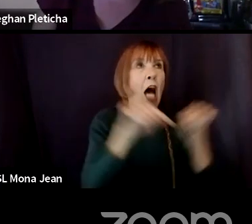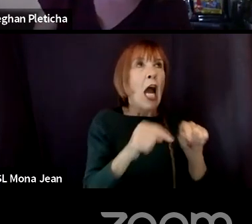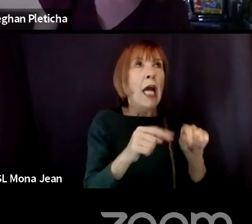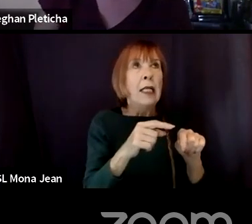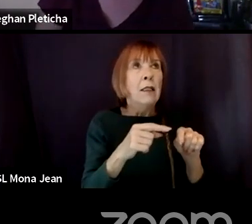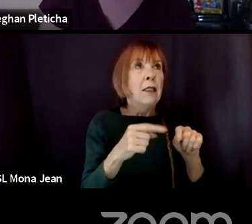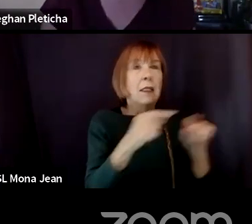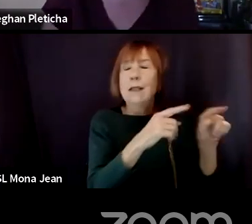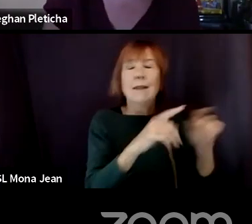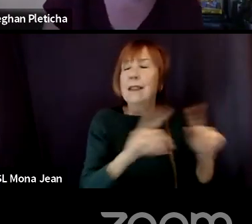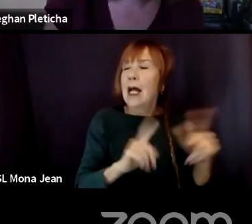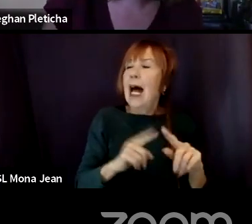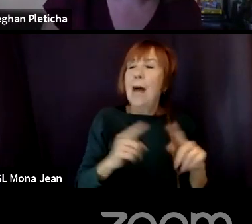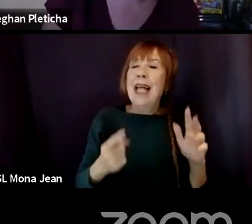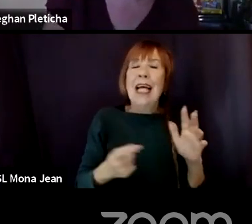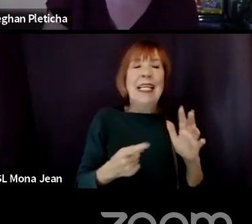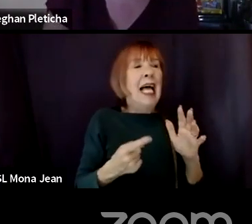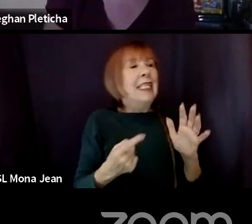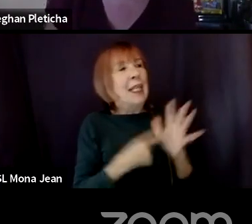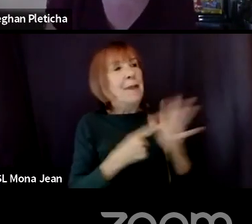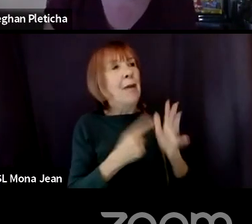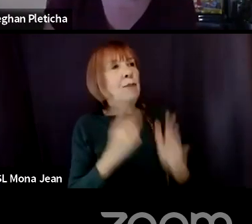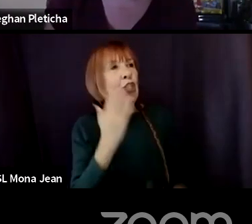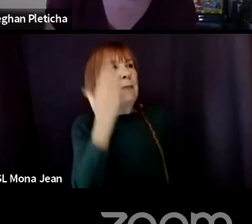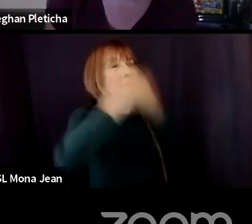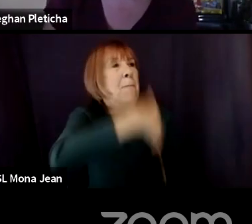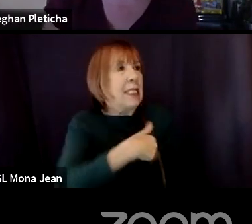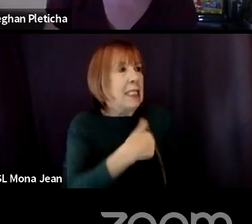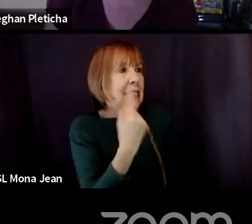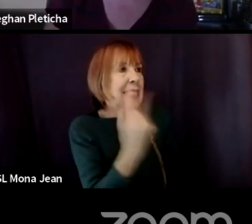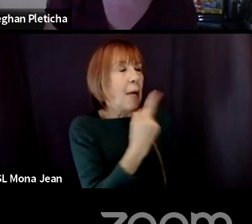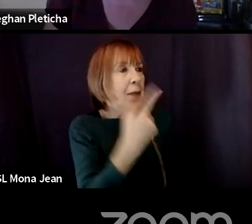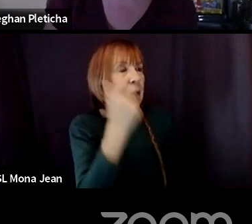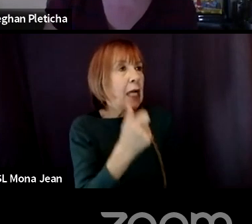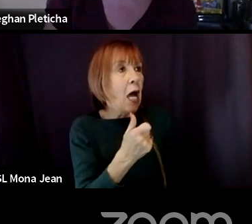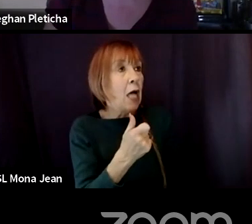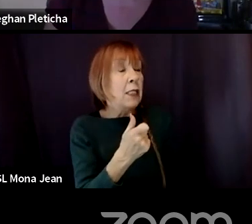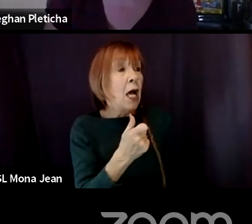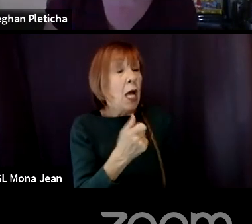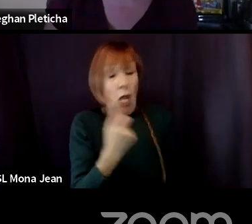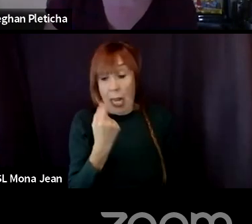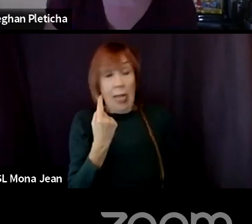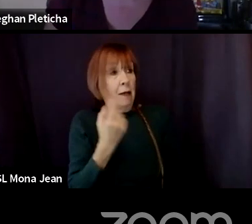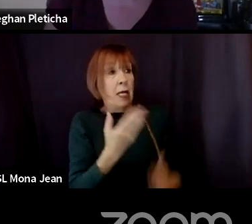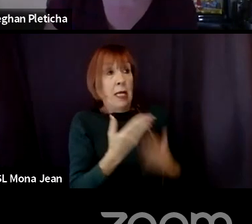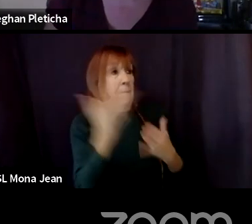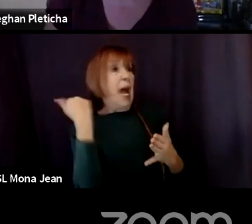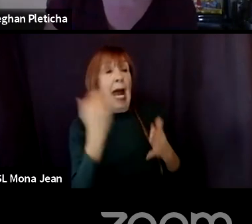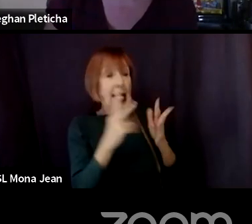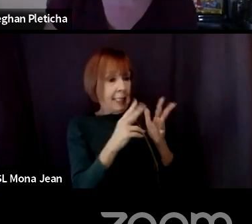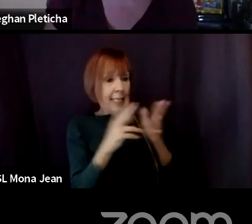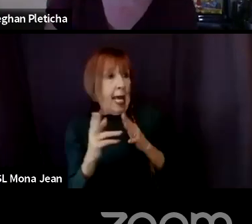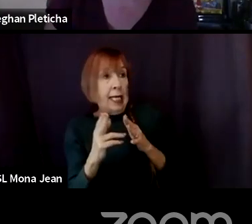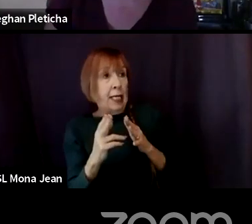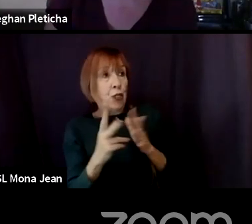It usually you just miss something because, you trim something somewhere where you were doing your, your pass on it somewhere. Yeah.